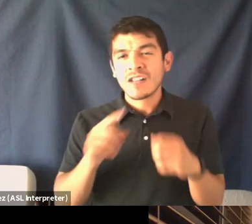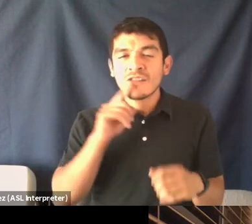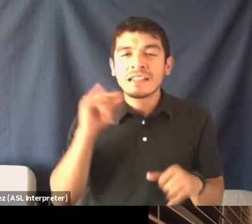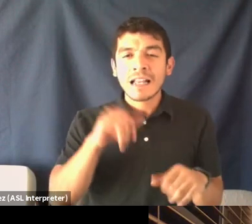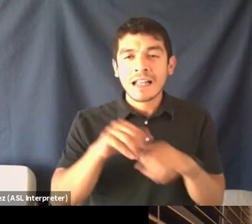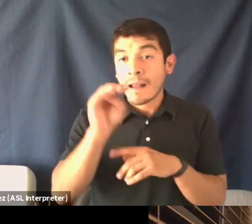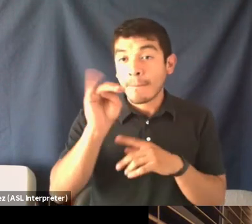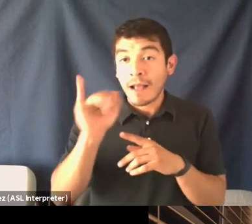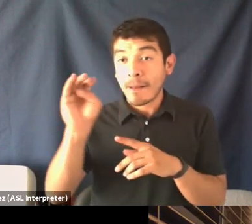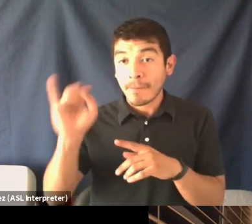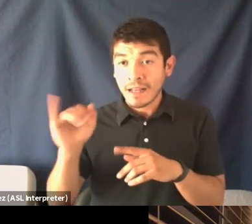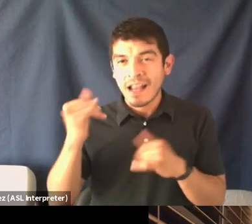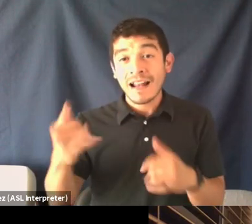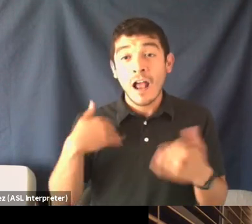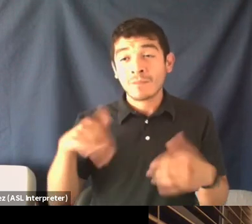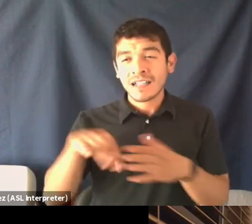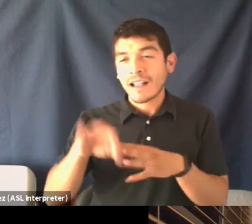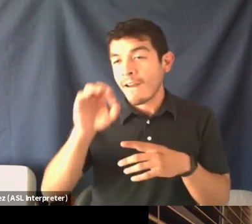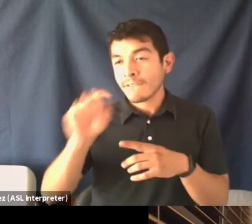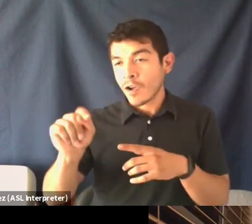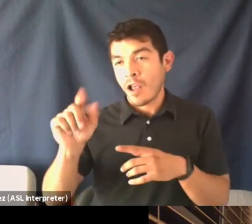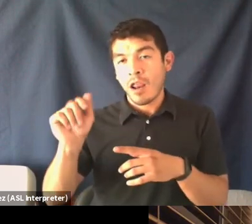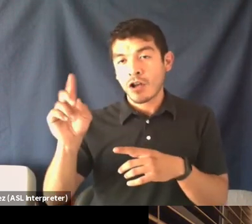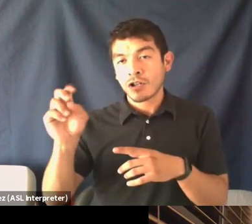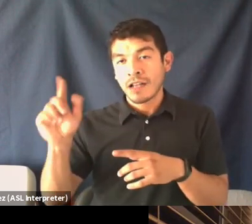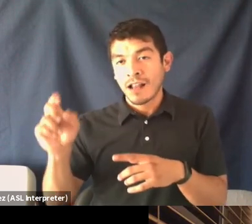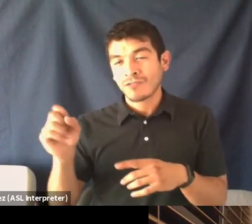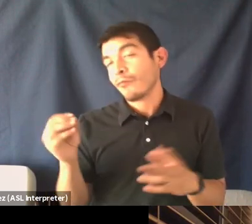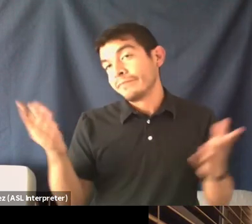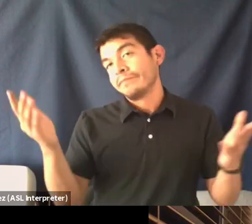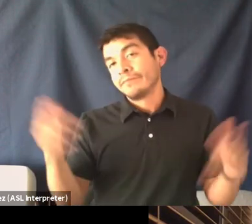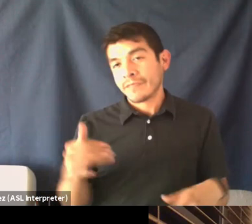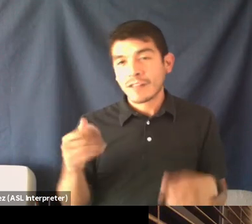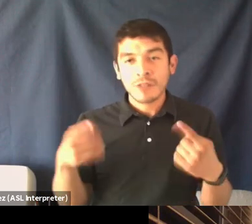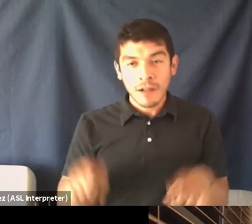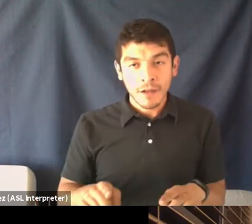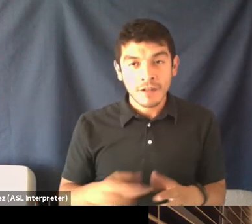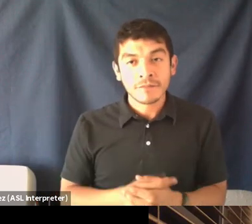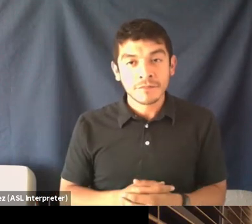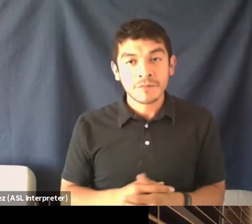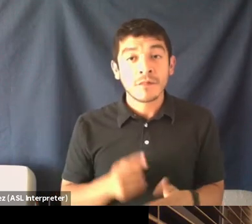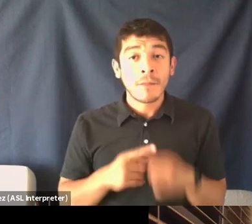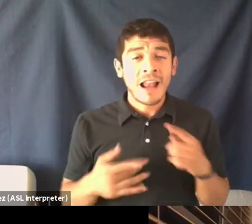and now I'm still in Fort Lauderdale. So, go figure. But, I feel like Florida politically